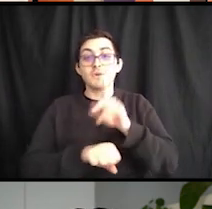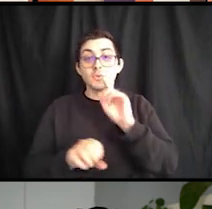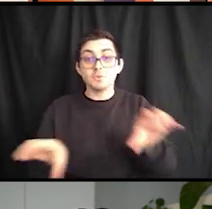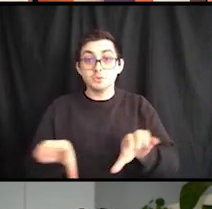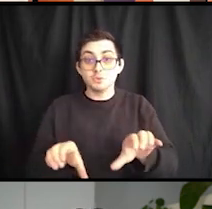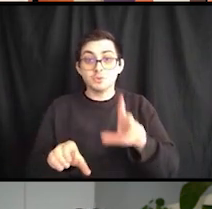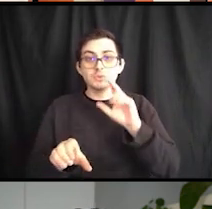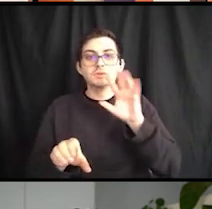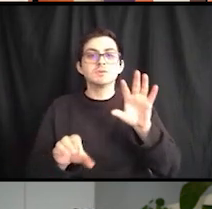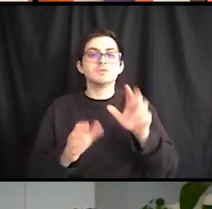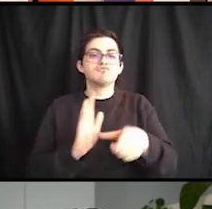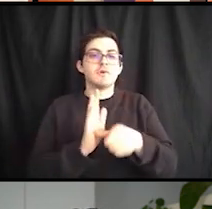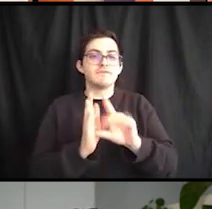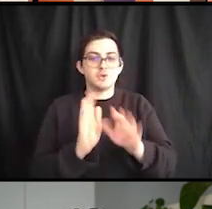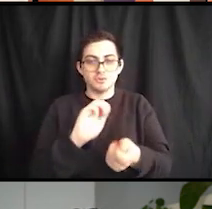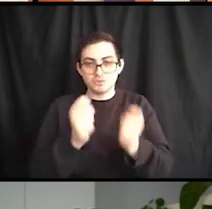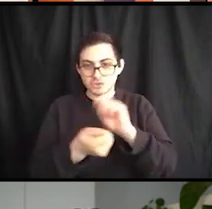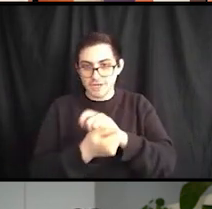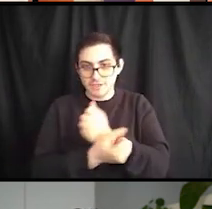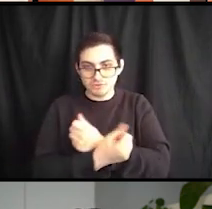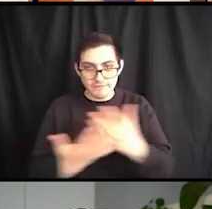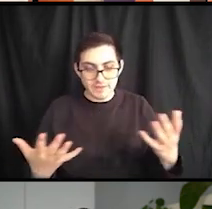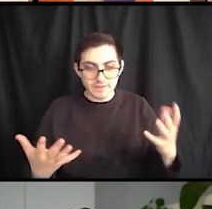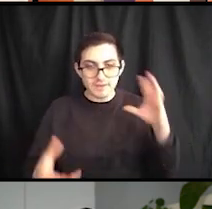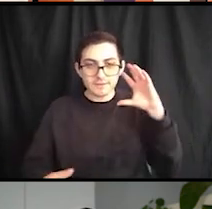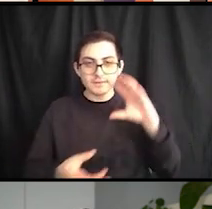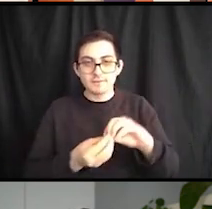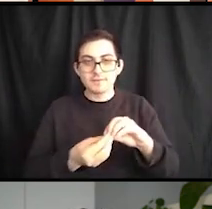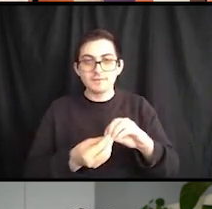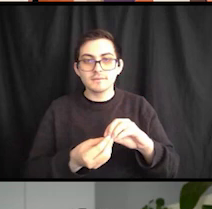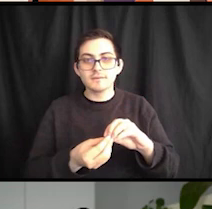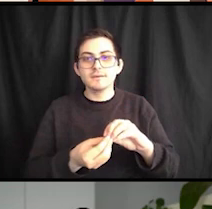you can click into this component for example,